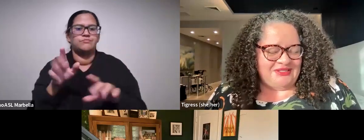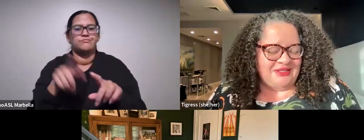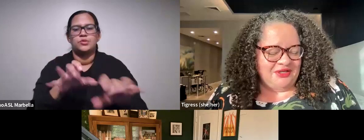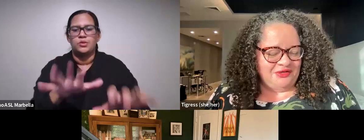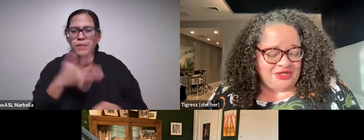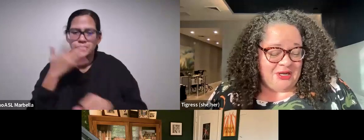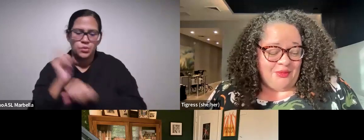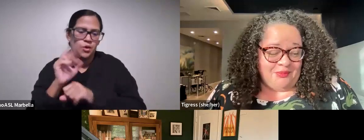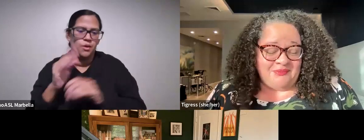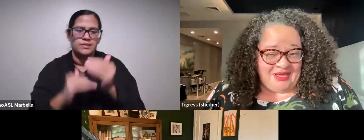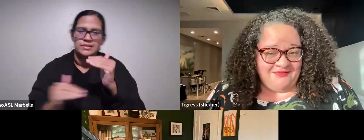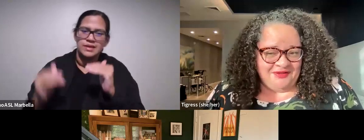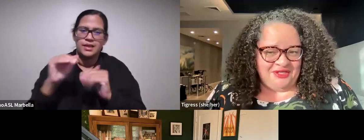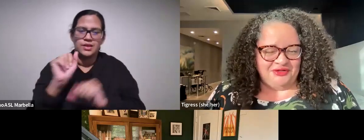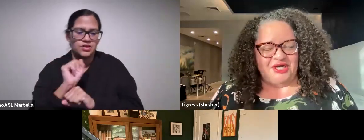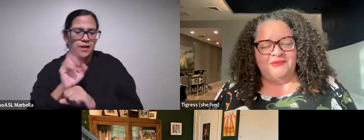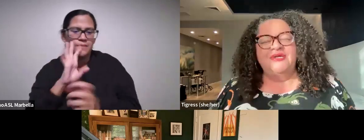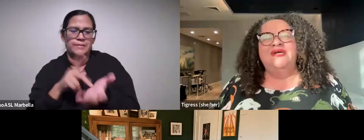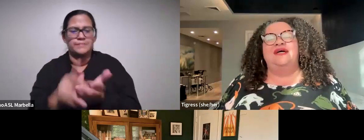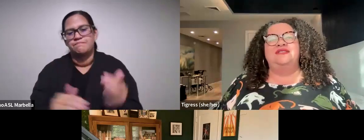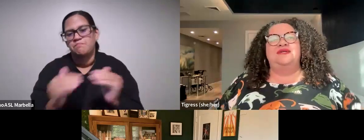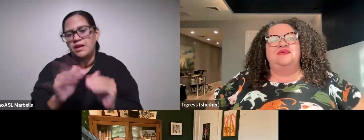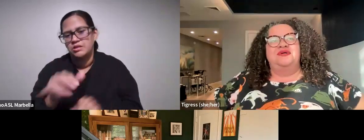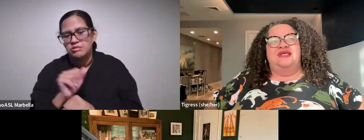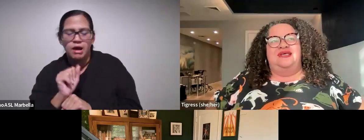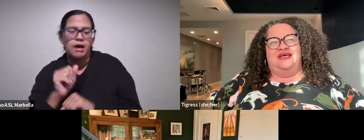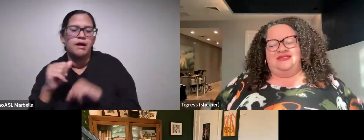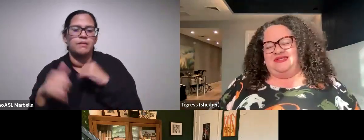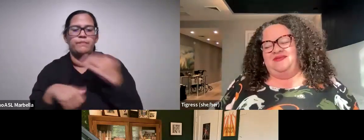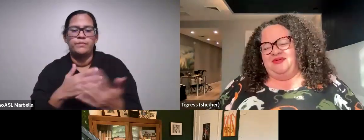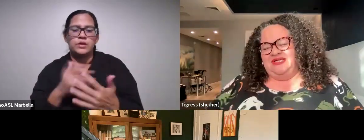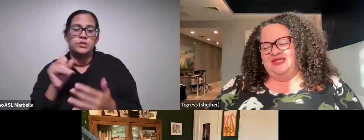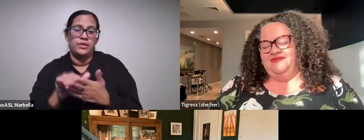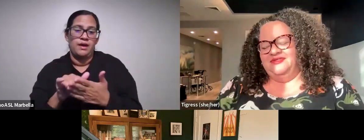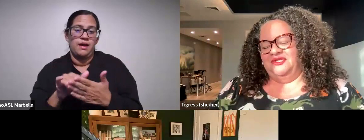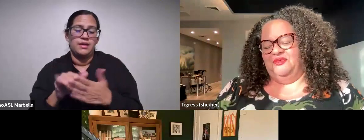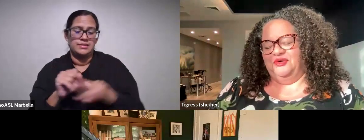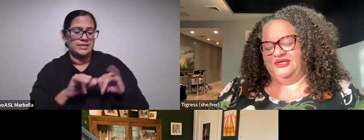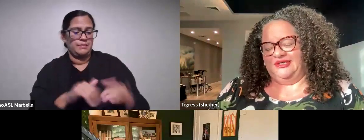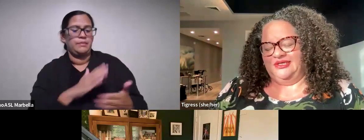excelling in your job or being paid fairly in your job? And so that systemic piece I think feels really important.